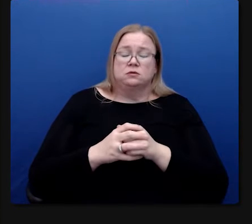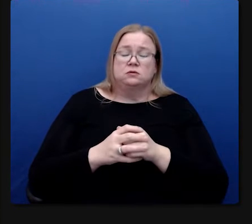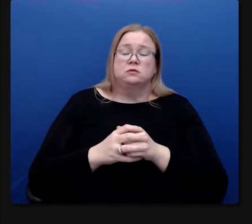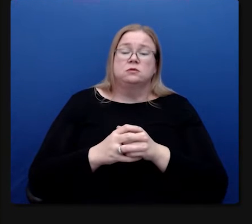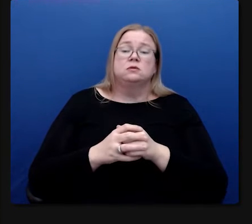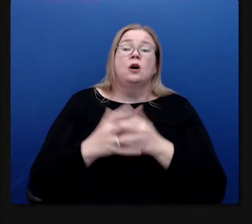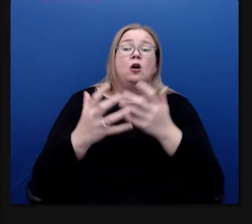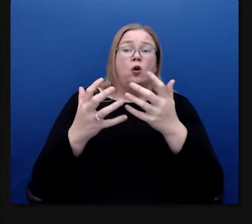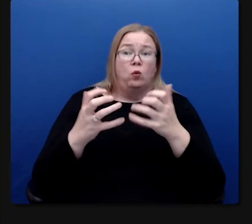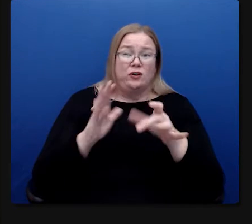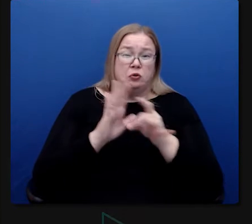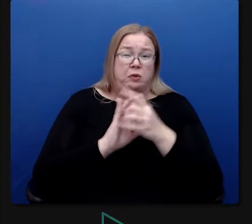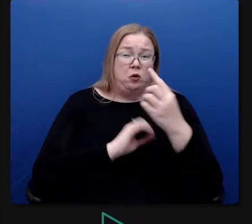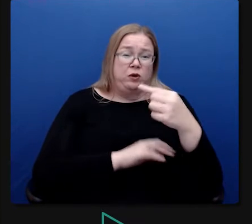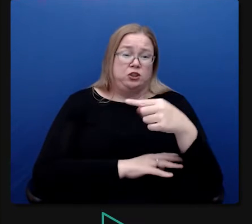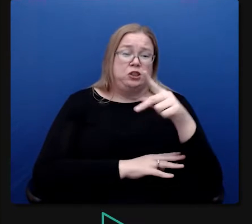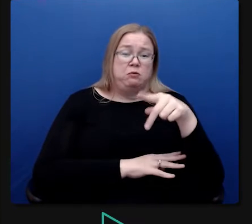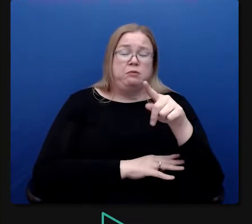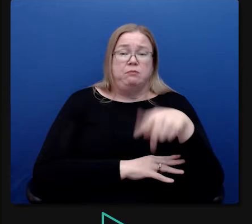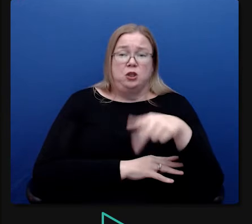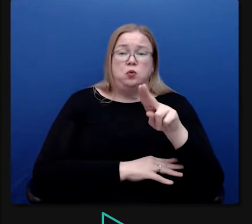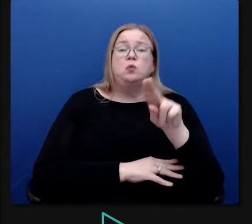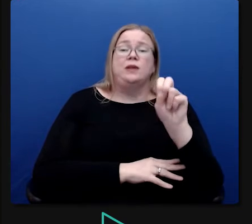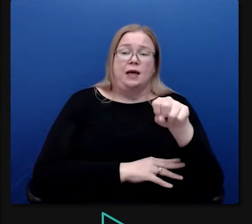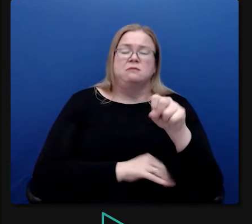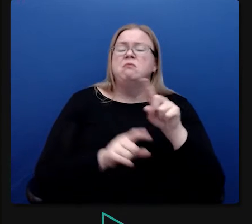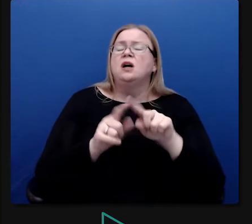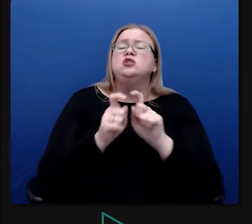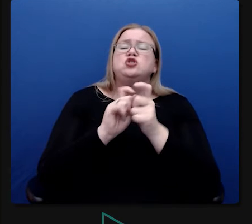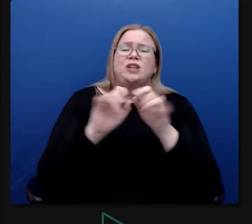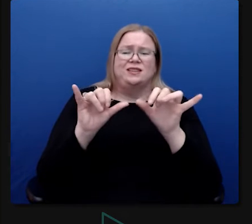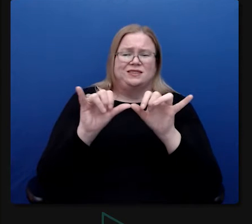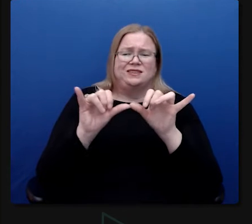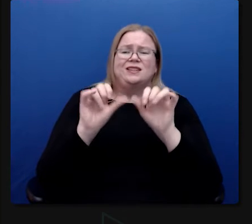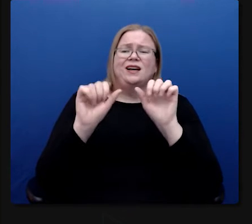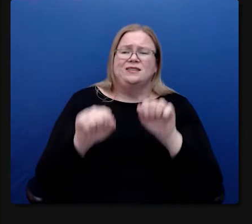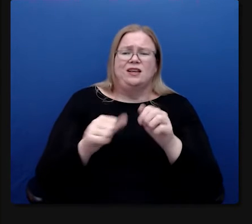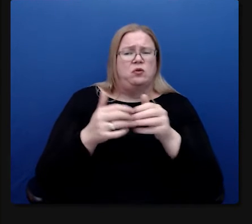You definitely want to pick one with a GPU, but you can change the sizes to your liking.